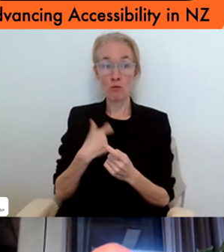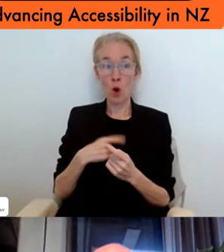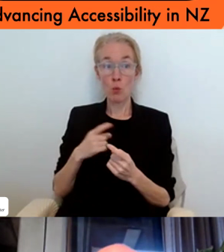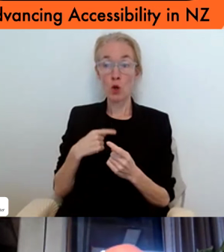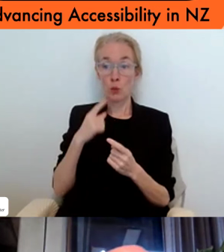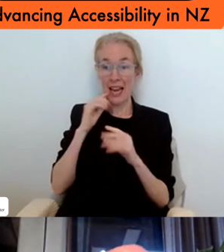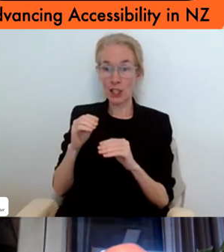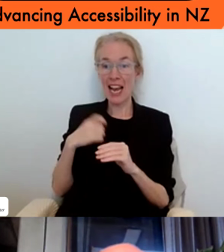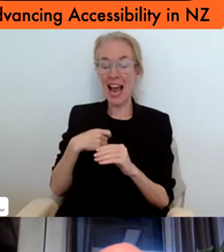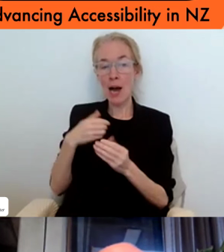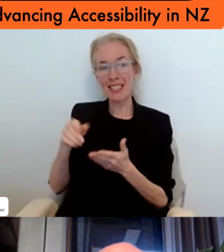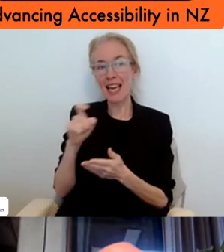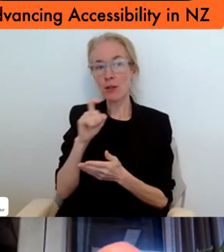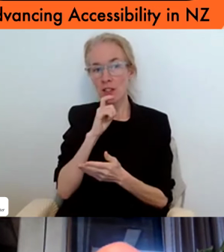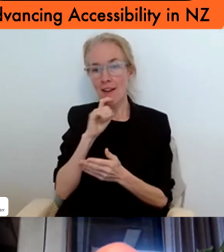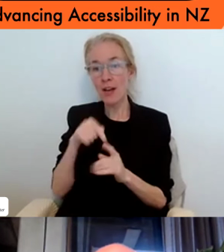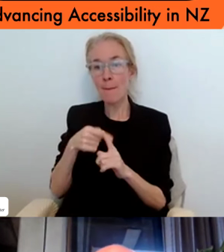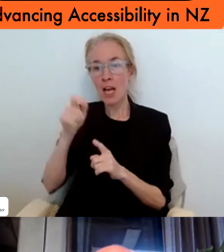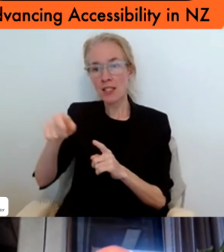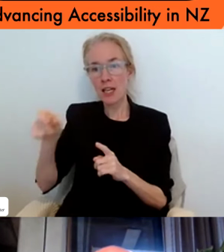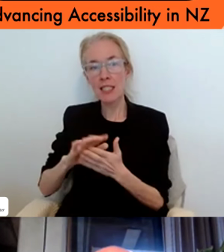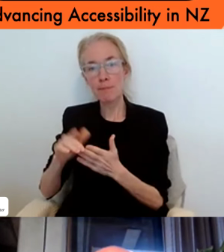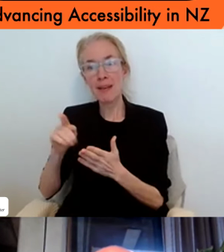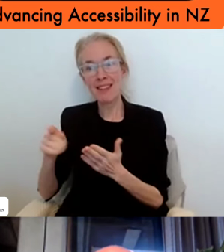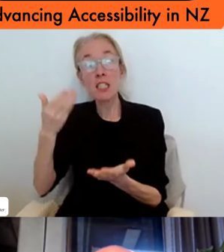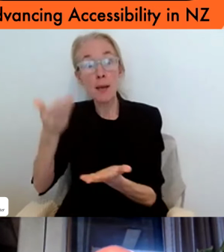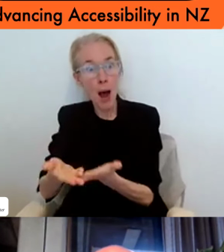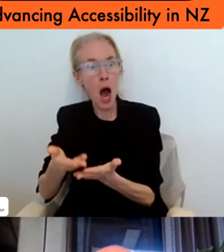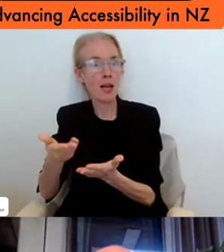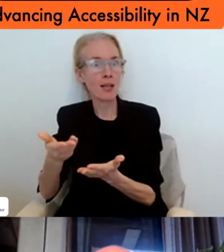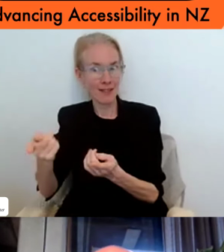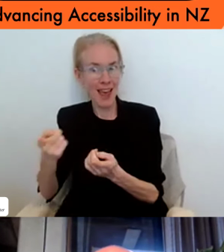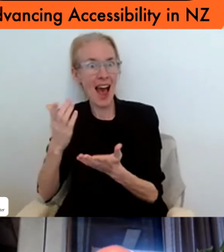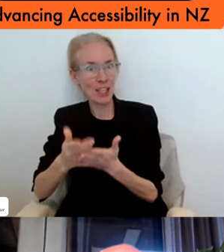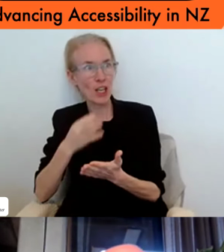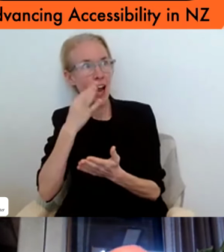so that they're actually asking for these things. If our clients